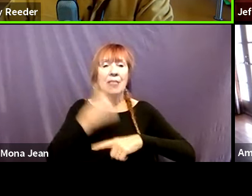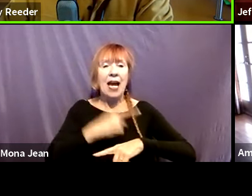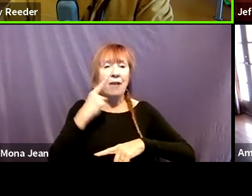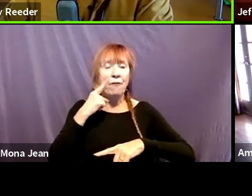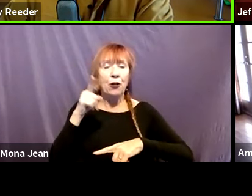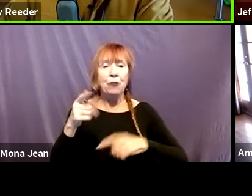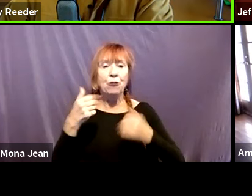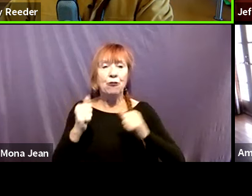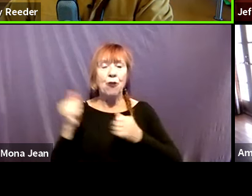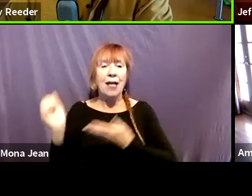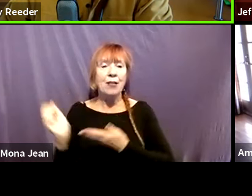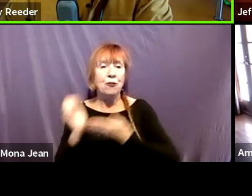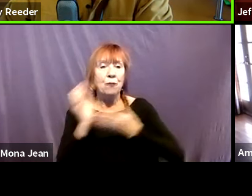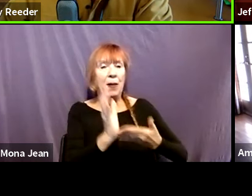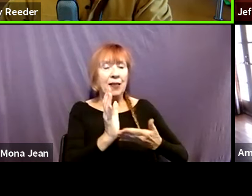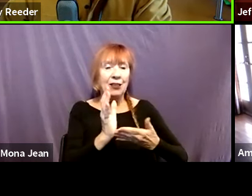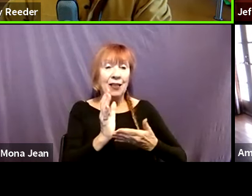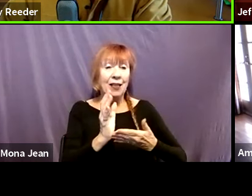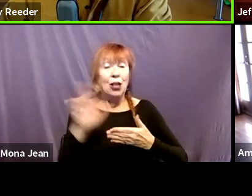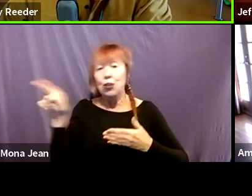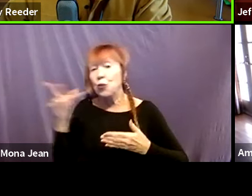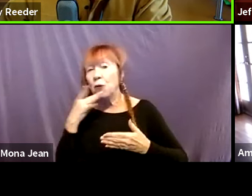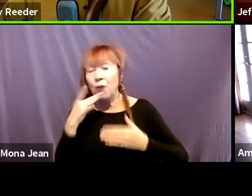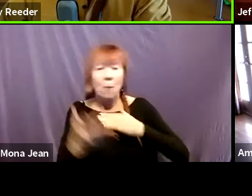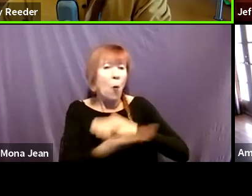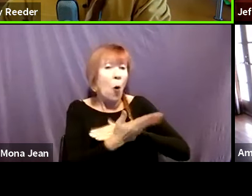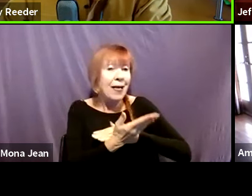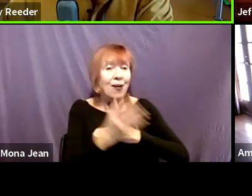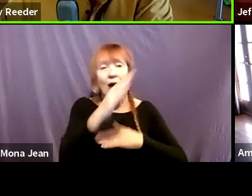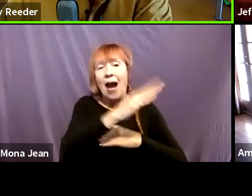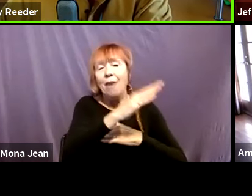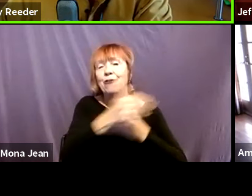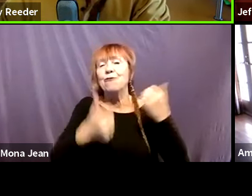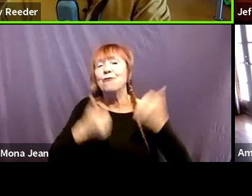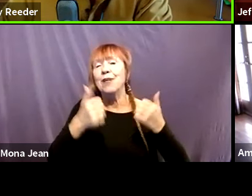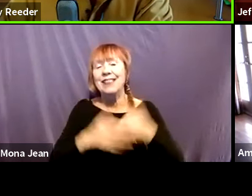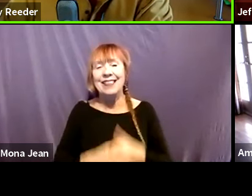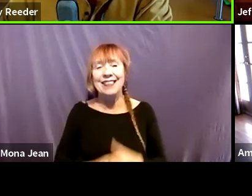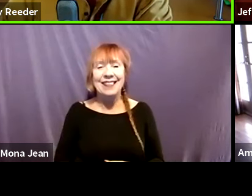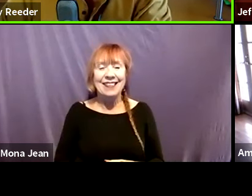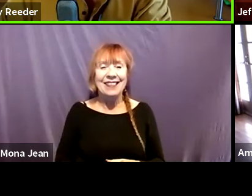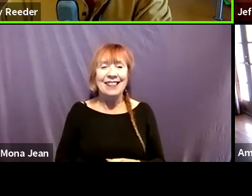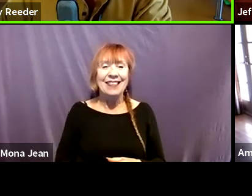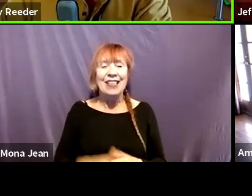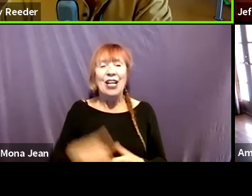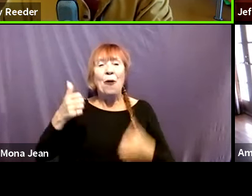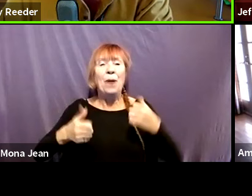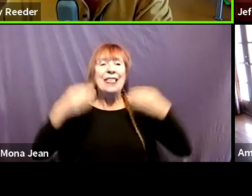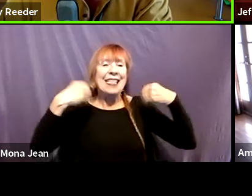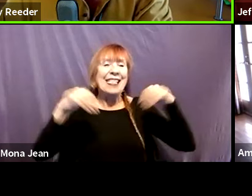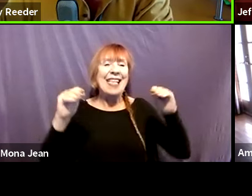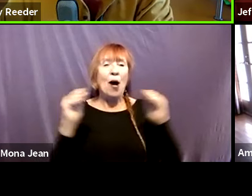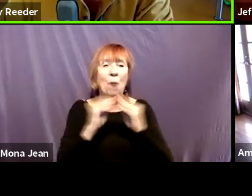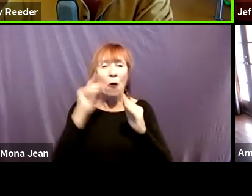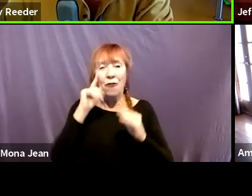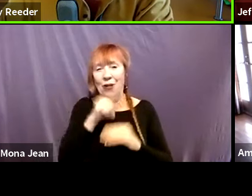Do you guys prefer morning meetings or afternoon? Which ones have sold more scripts for you?